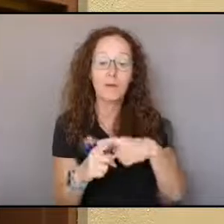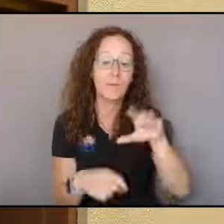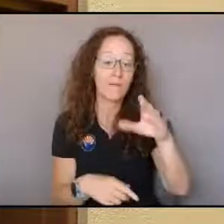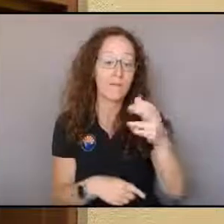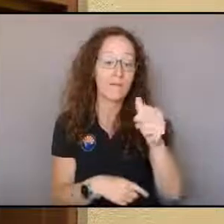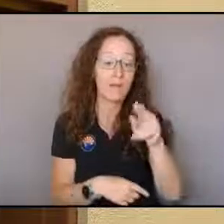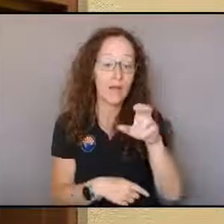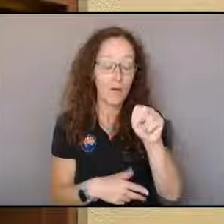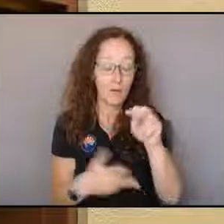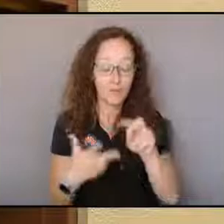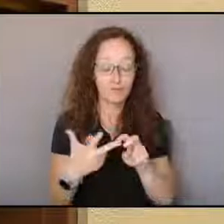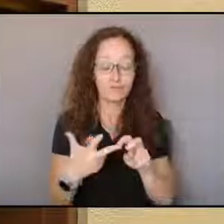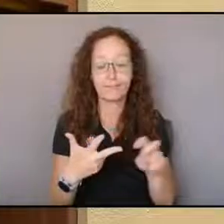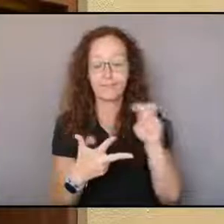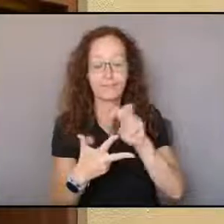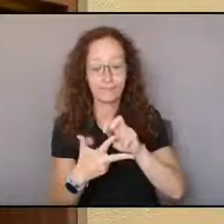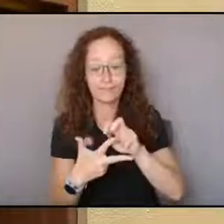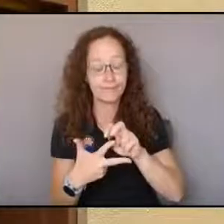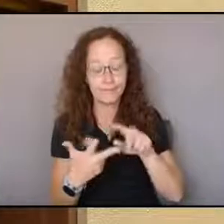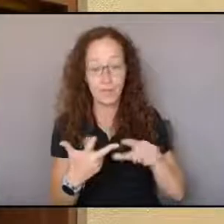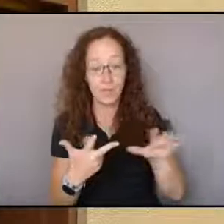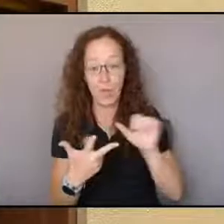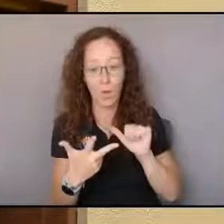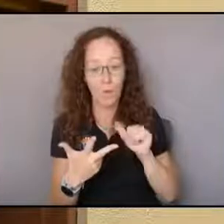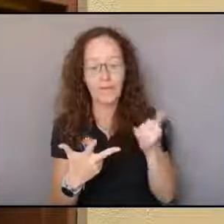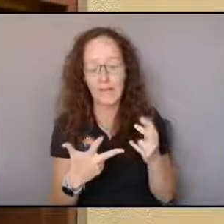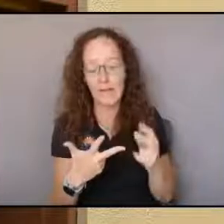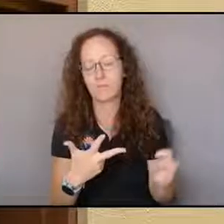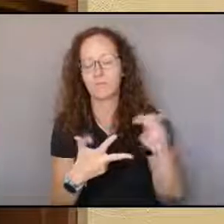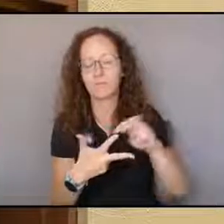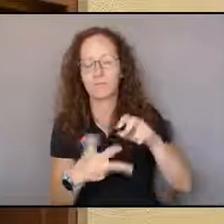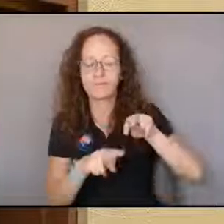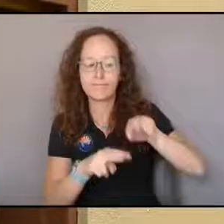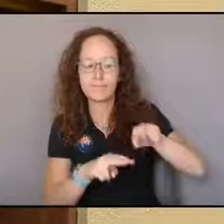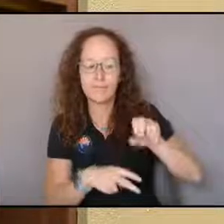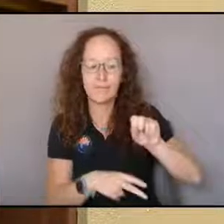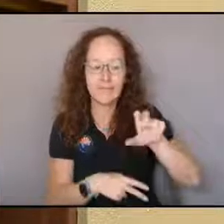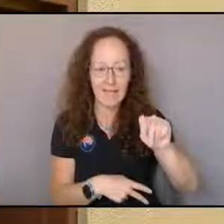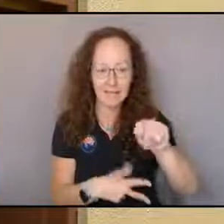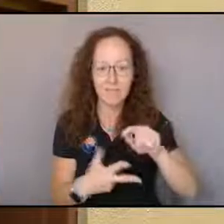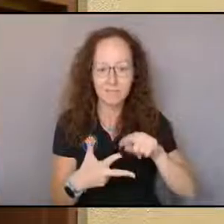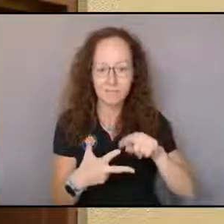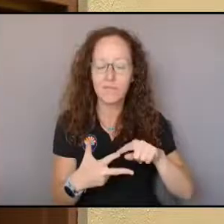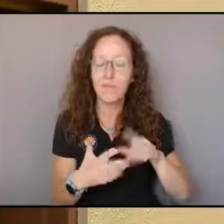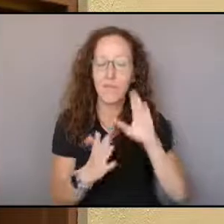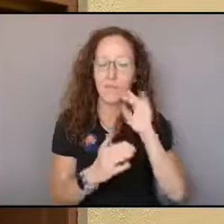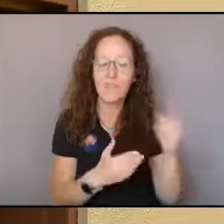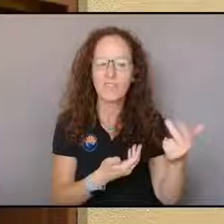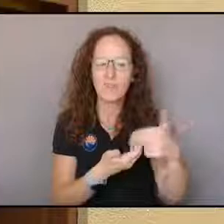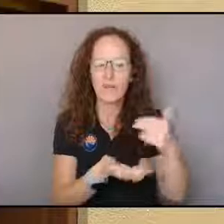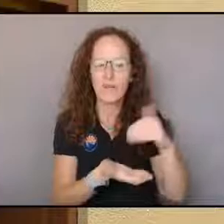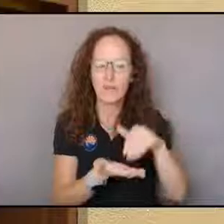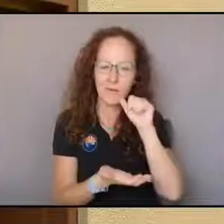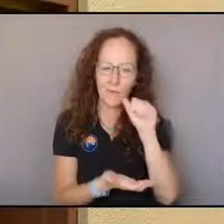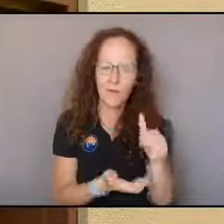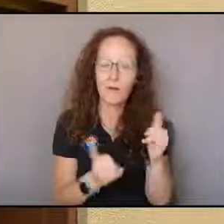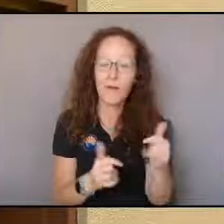HE'D LIKE ME TO SHARE THE GOOD NEWS THAT CHACON HAS BEEN DOWNGRADED FROM GO TO SET THIS EVENING AND HOPEFULLY HE'LL BE ABLE TO JOIN US AGAIN TOMORROW.